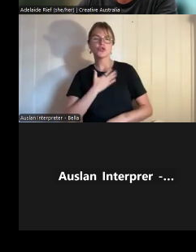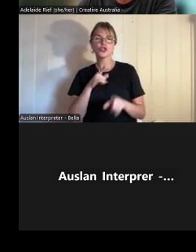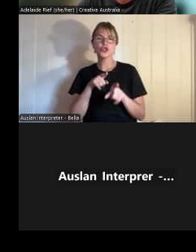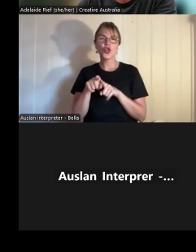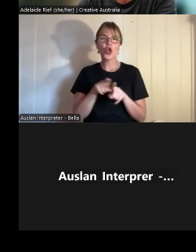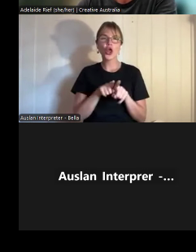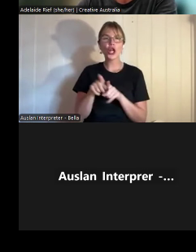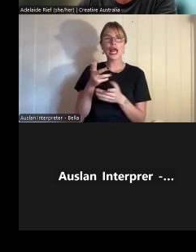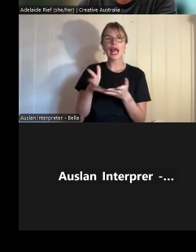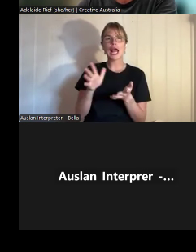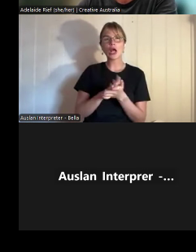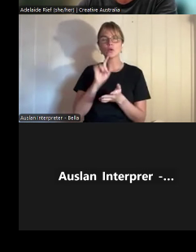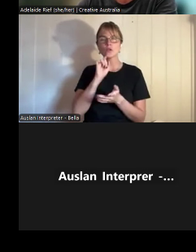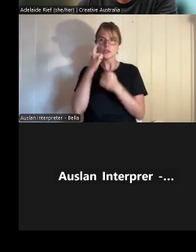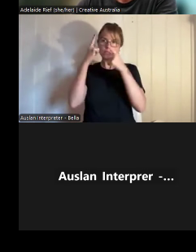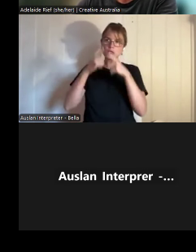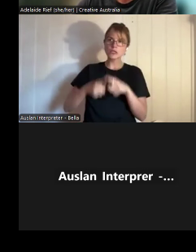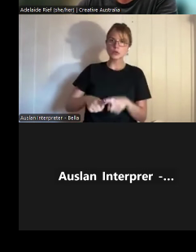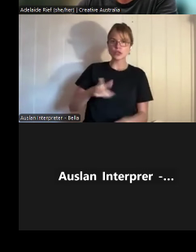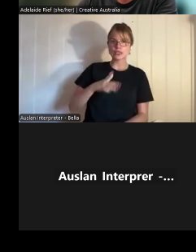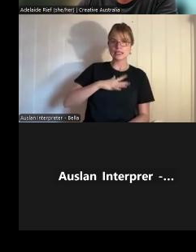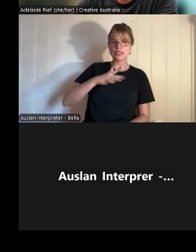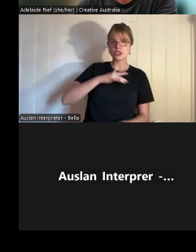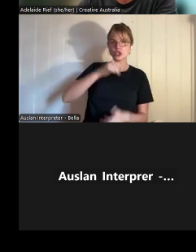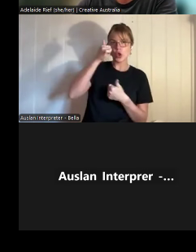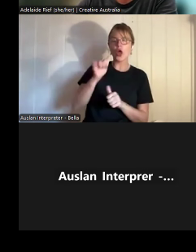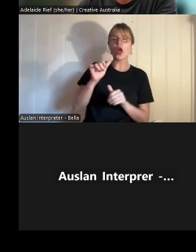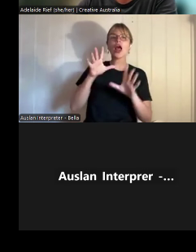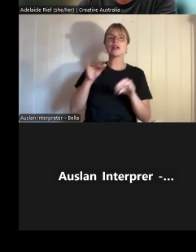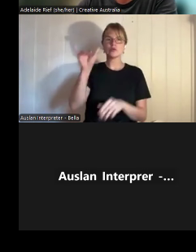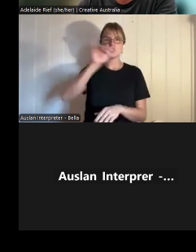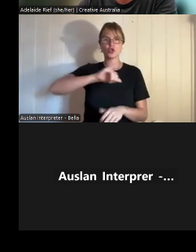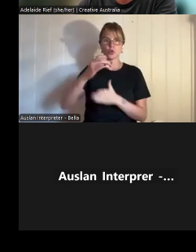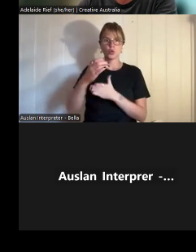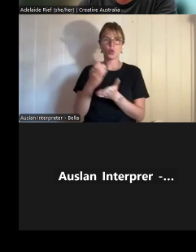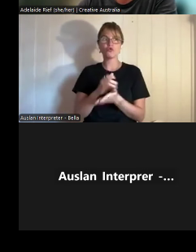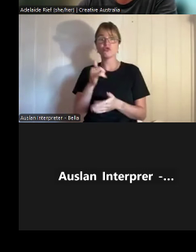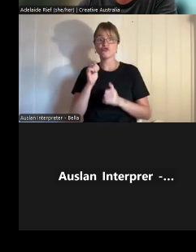even figure out what you need to know, and then which course or training opportunity will match